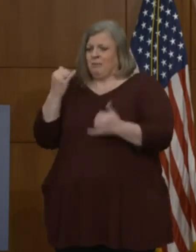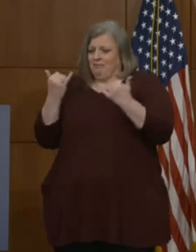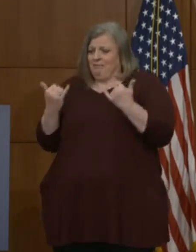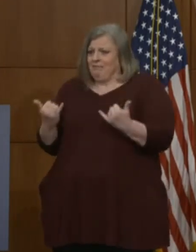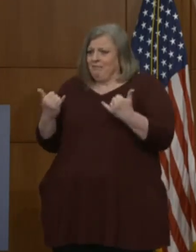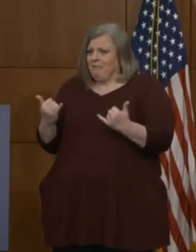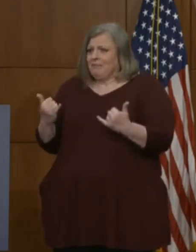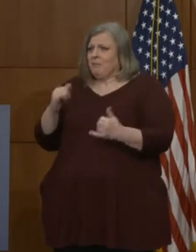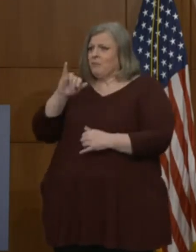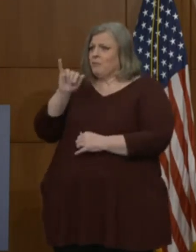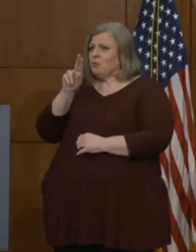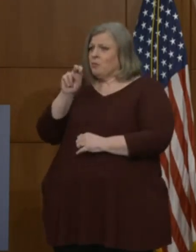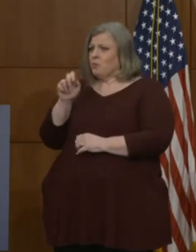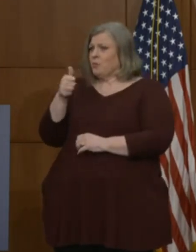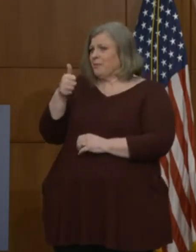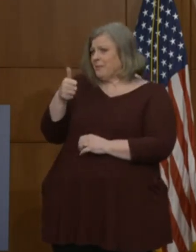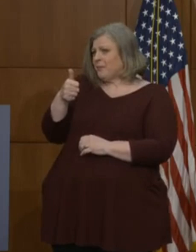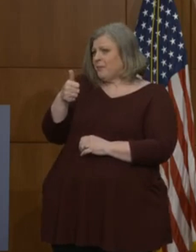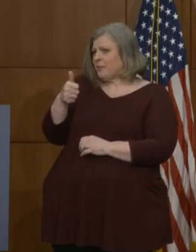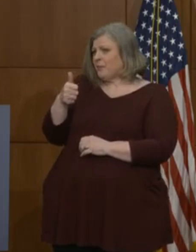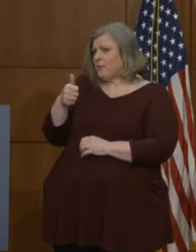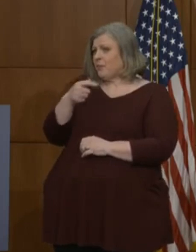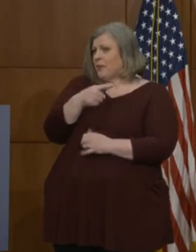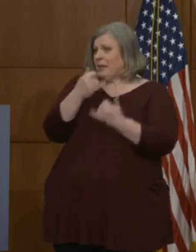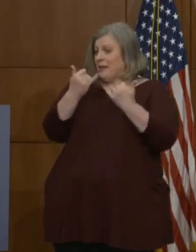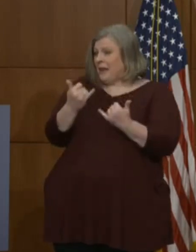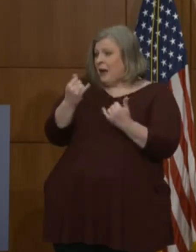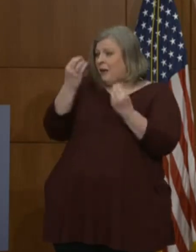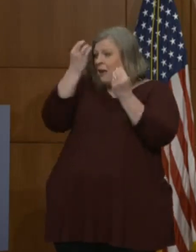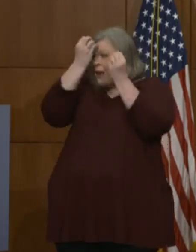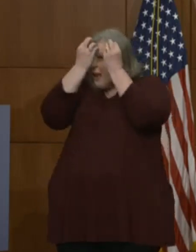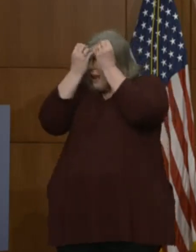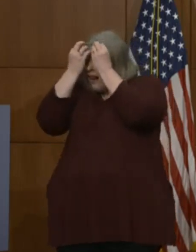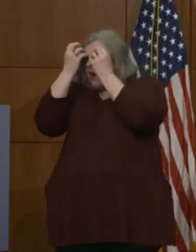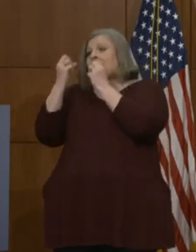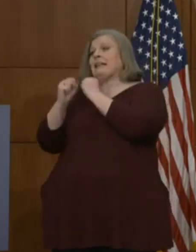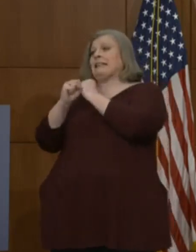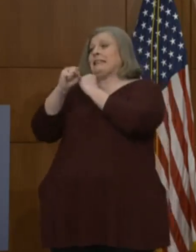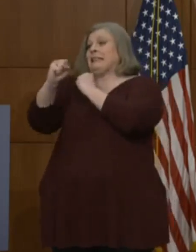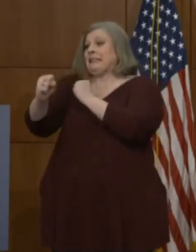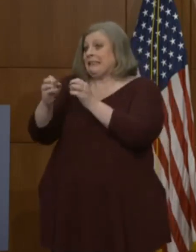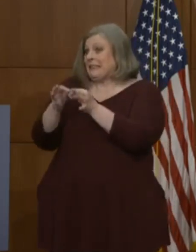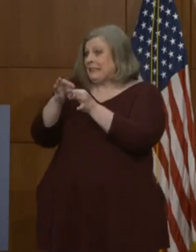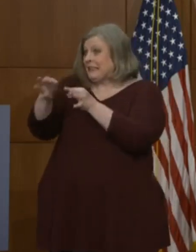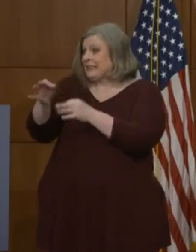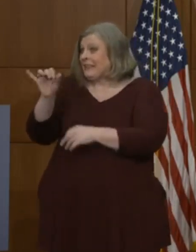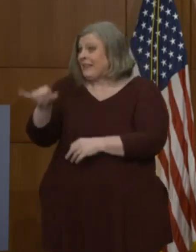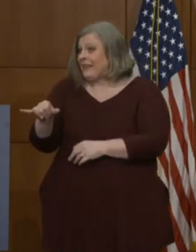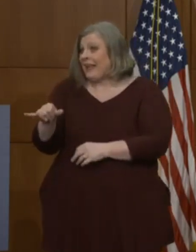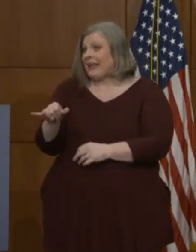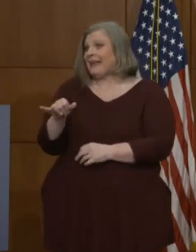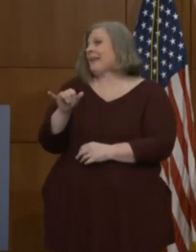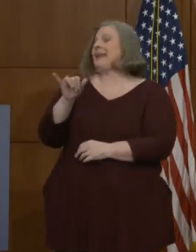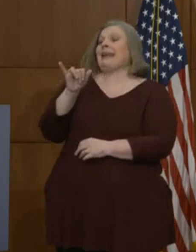ORDER CURRENTLY EXTENT BEING UNTIL JUNE TENTH- ARE YOU UNTIL JUNE TENTH- ARE YOU SITTING HERE TODAY CURRENTLY SITTING HERE TODAY CURRENTLY CONSIDERING EXTENDING THAT CONSIDERING EXTENDING THAT BASED ON THAT NEW PEAK. IF